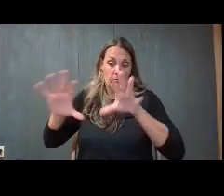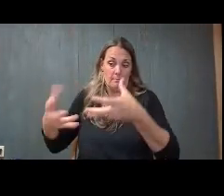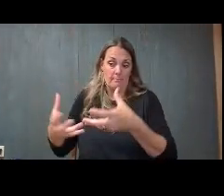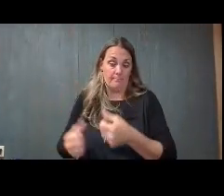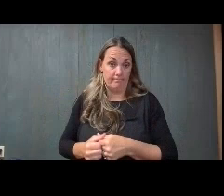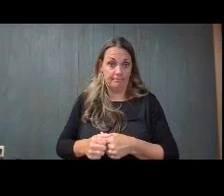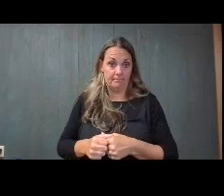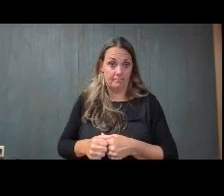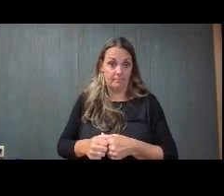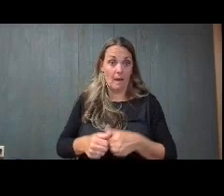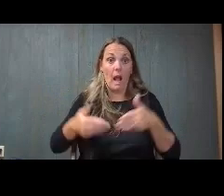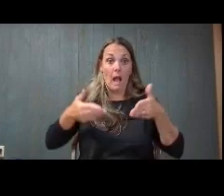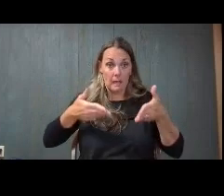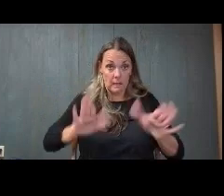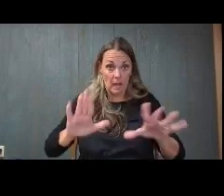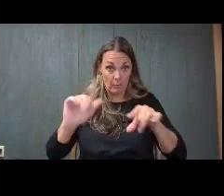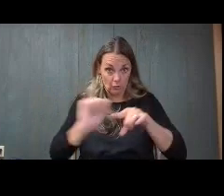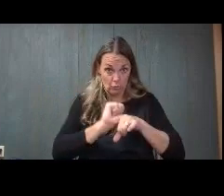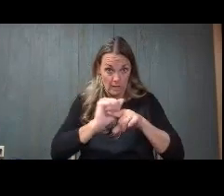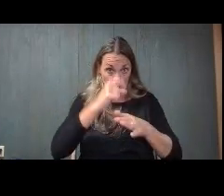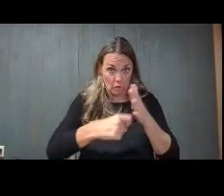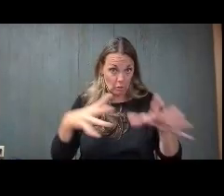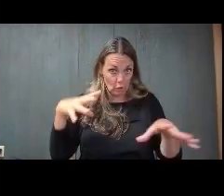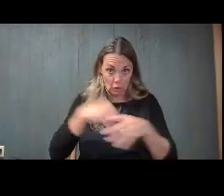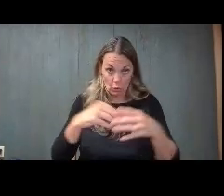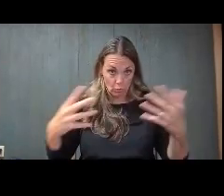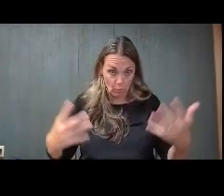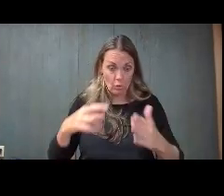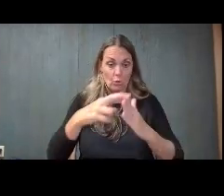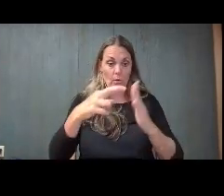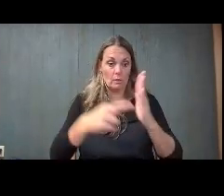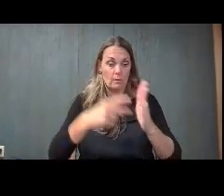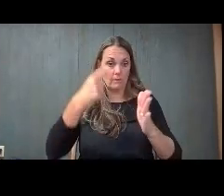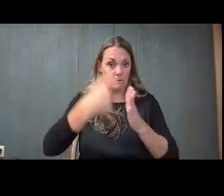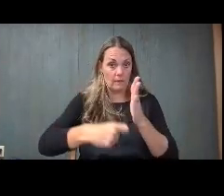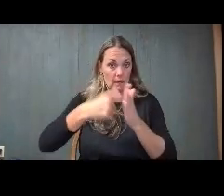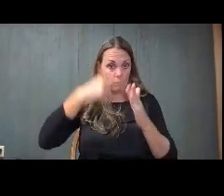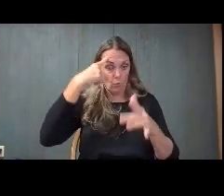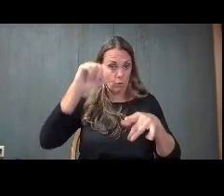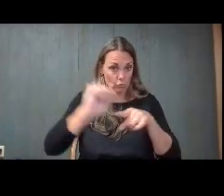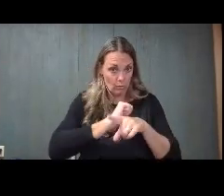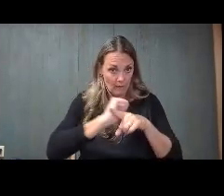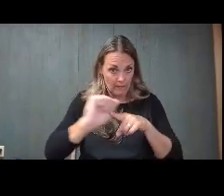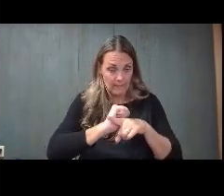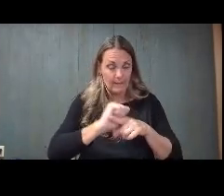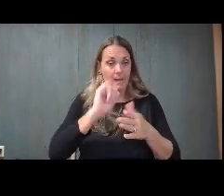Allowable training costs include registration fees for training that meet Association